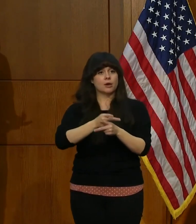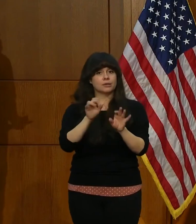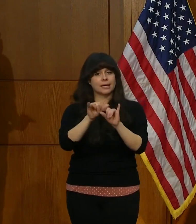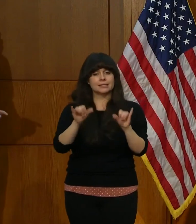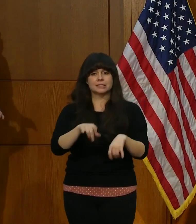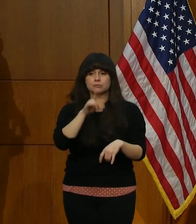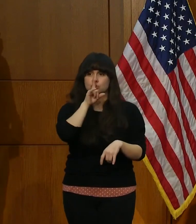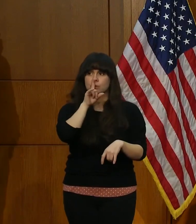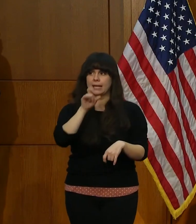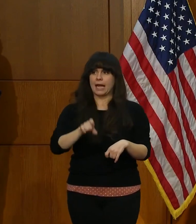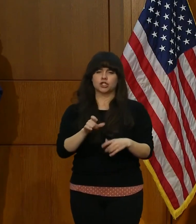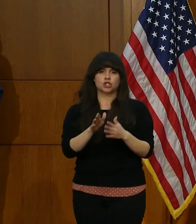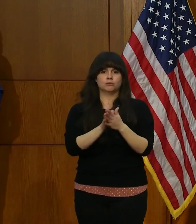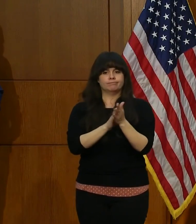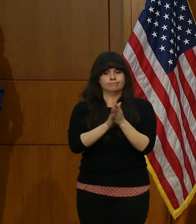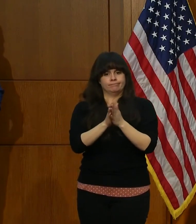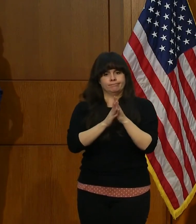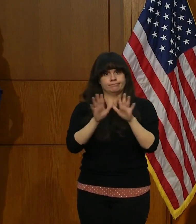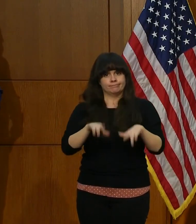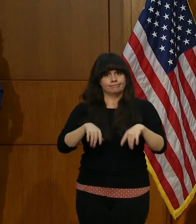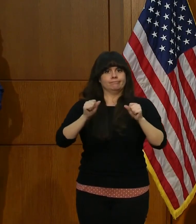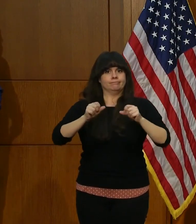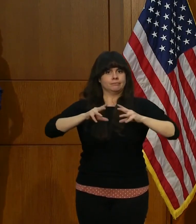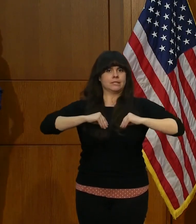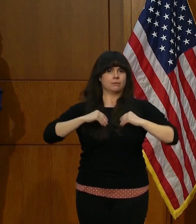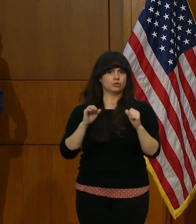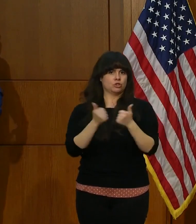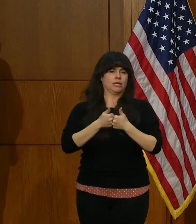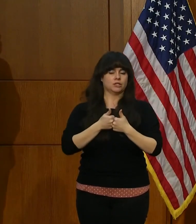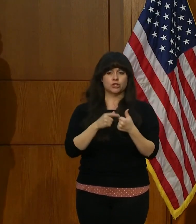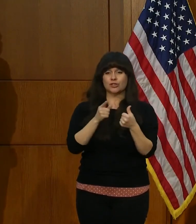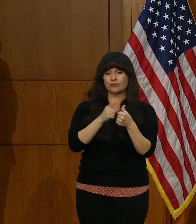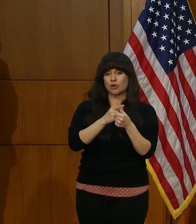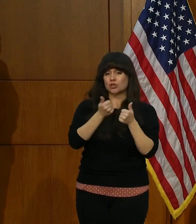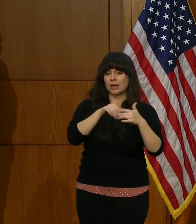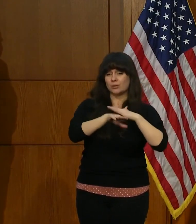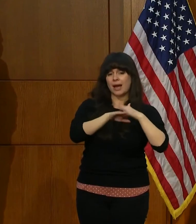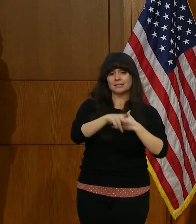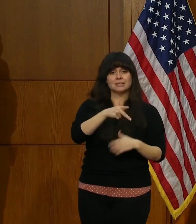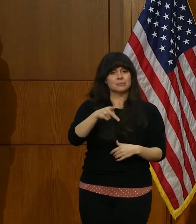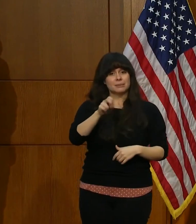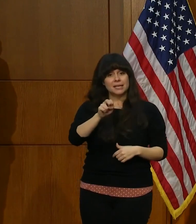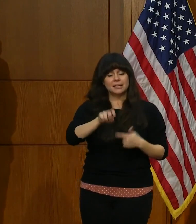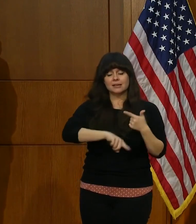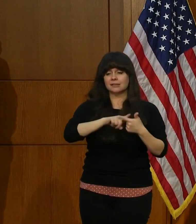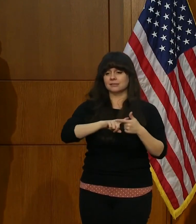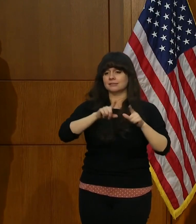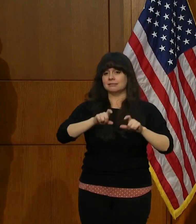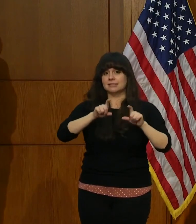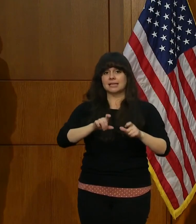HOSPITAL THE HEALTHCARE SYSTEMS HAVE. REALLY HAD TO STEP UP